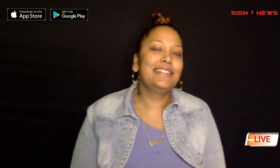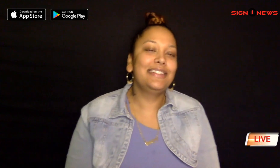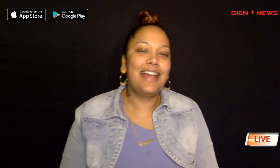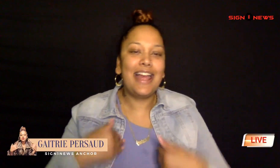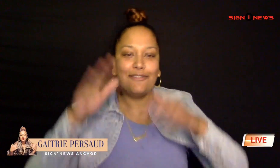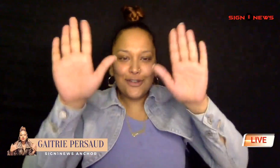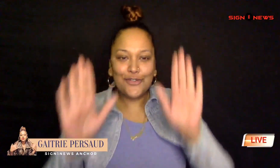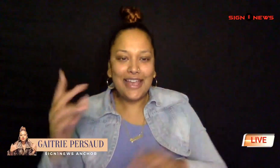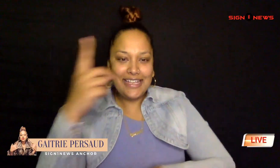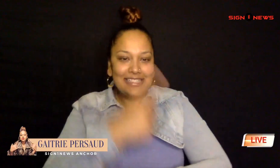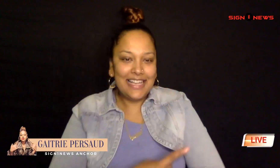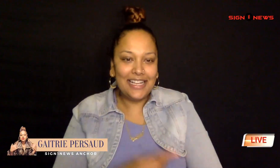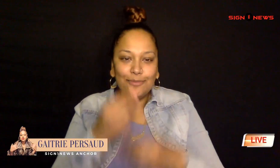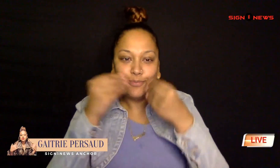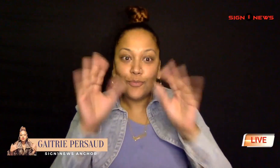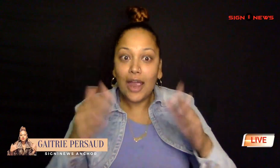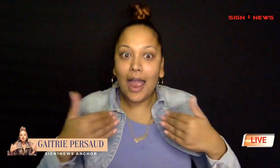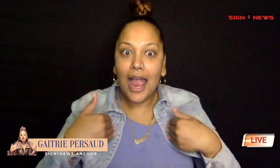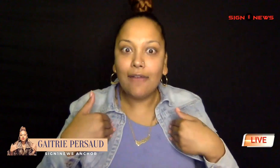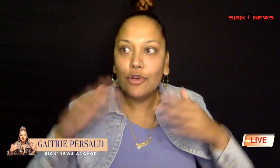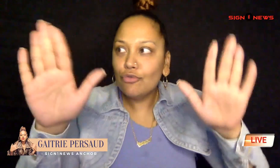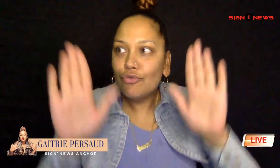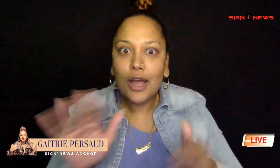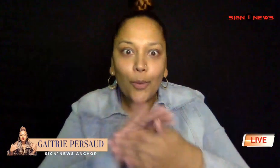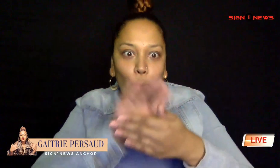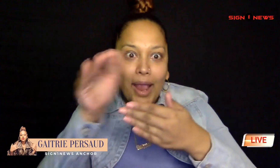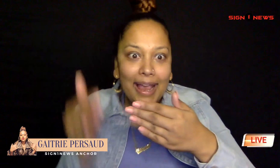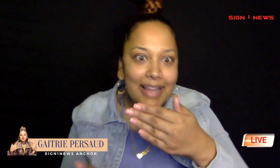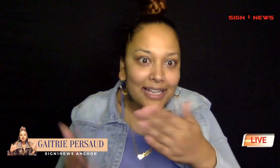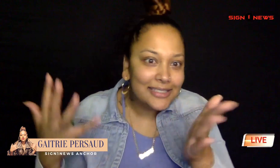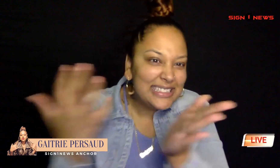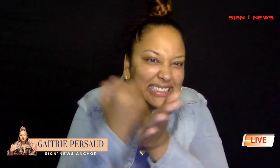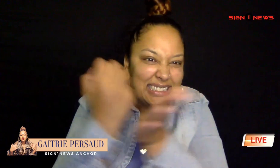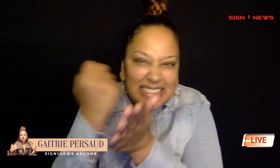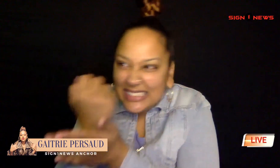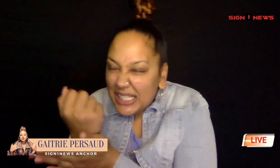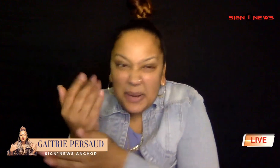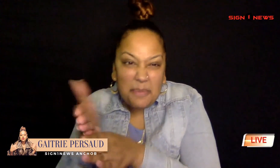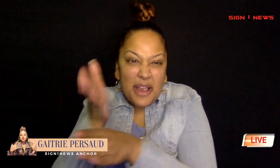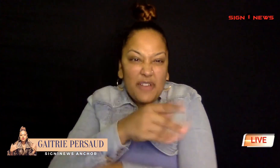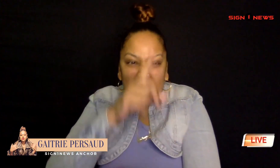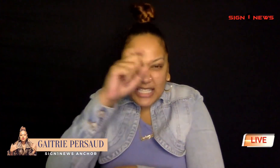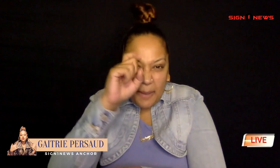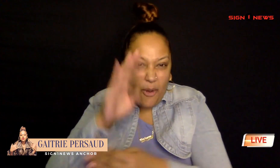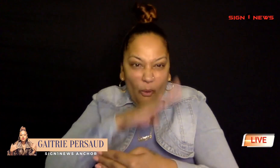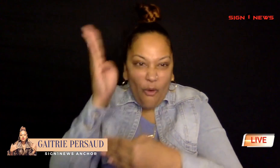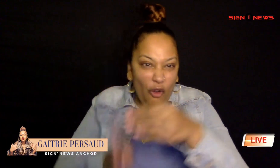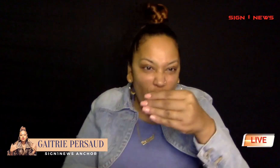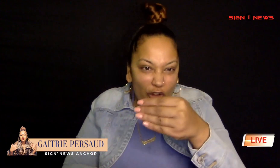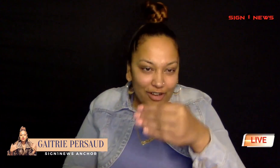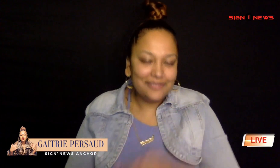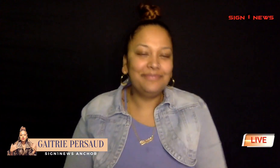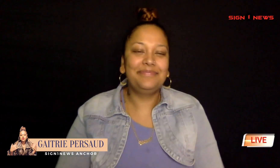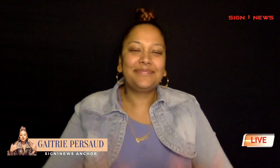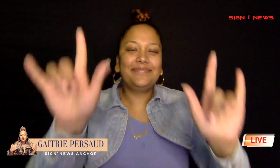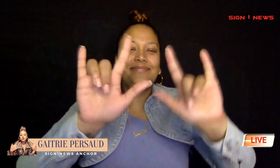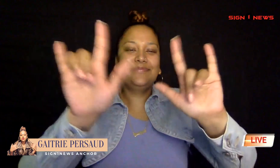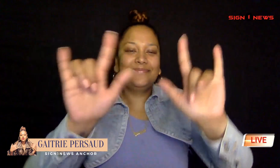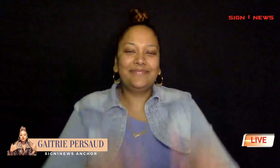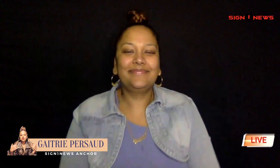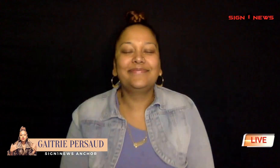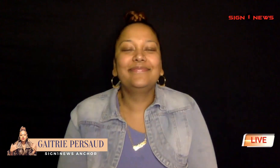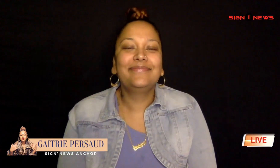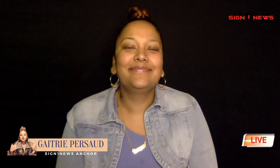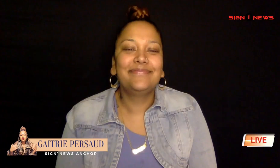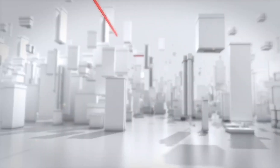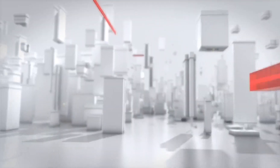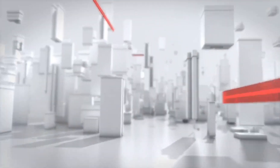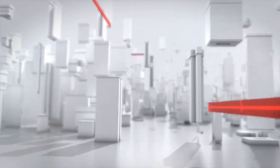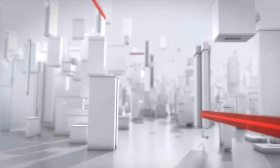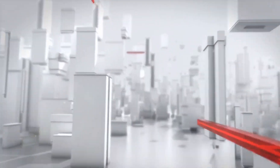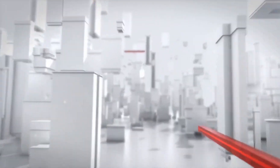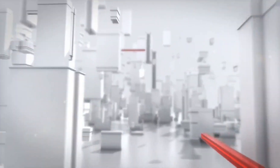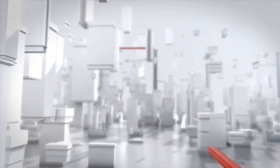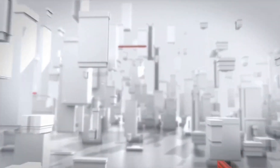have a great day have an even better weekend get out there and enjoy it before the summer is over